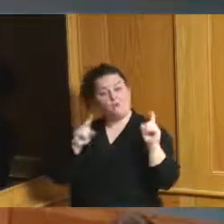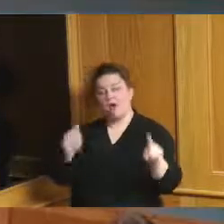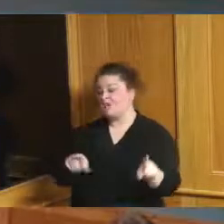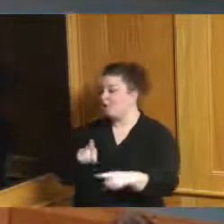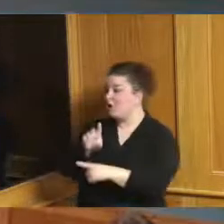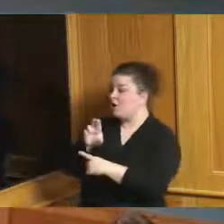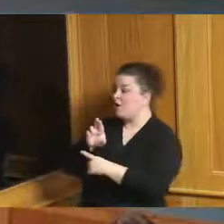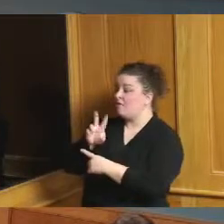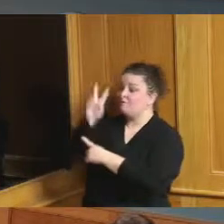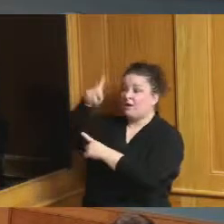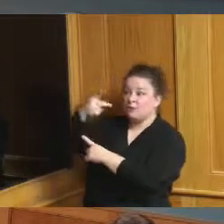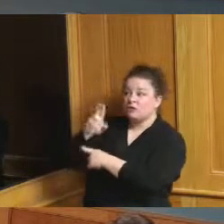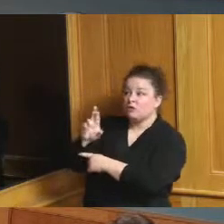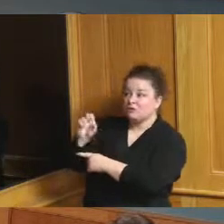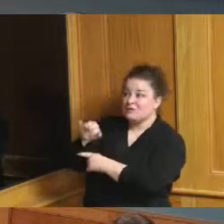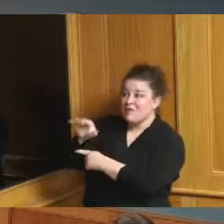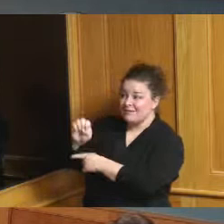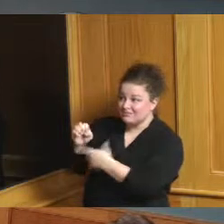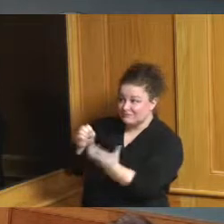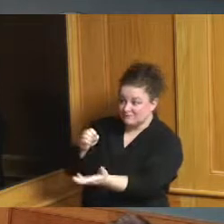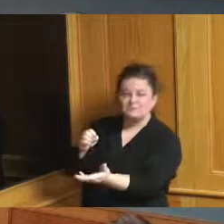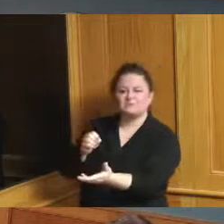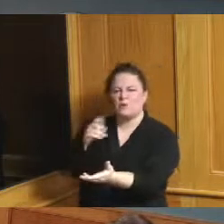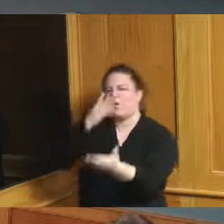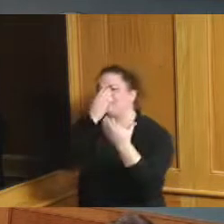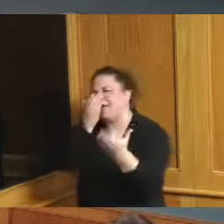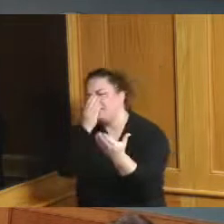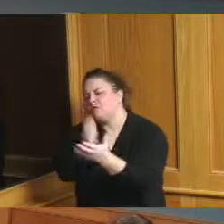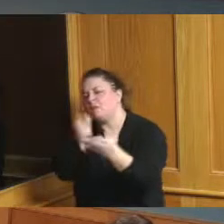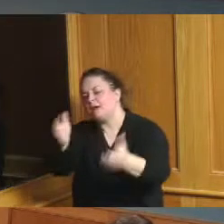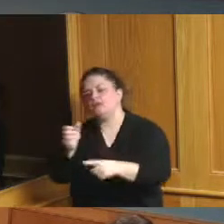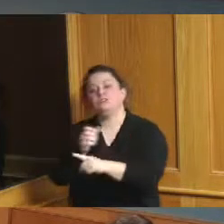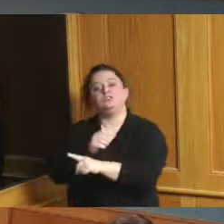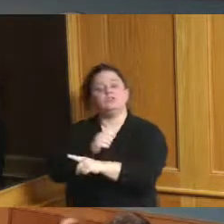thank you Madam President and certainly we thought this is important we want people to